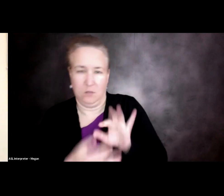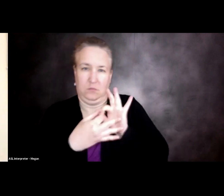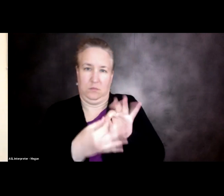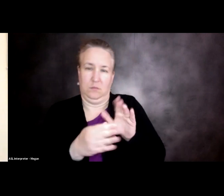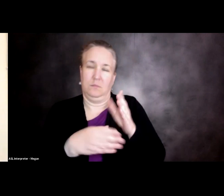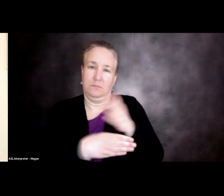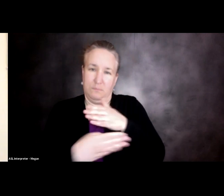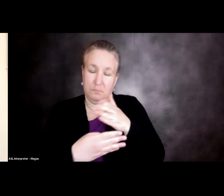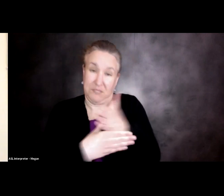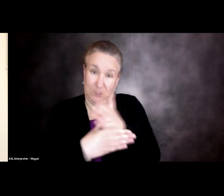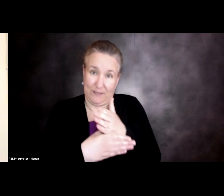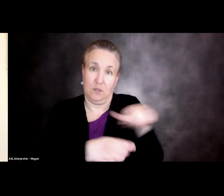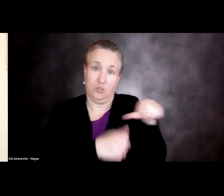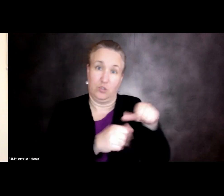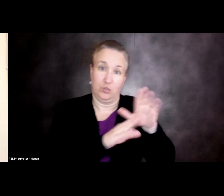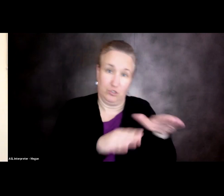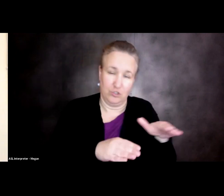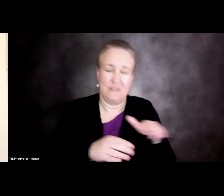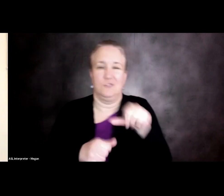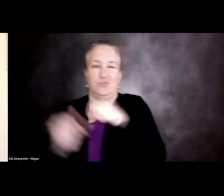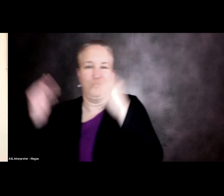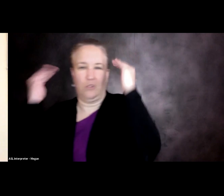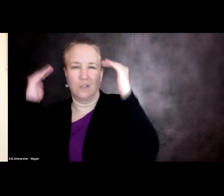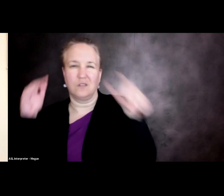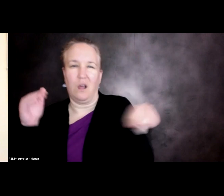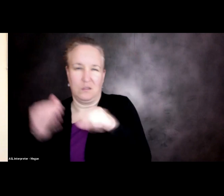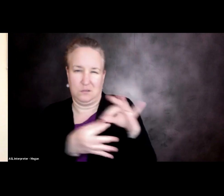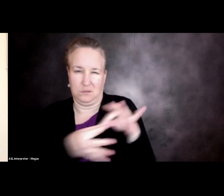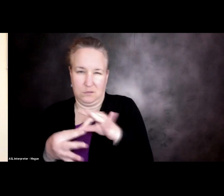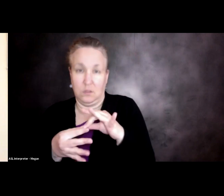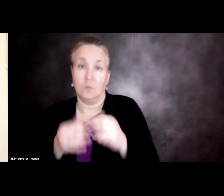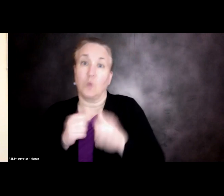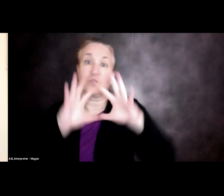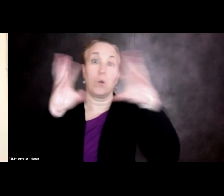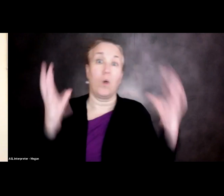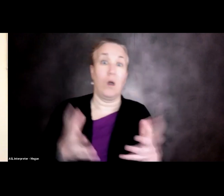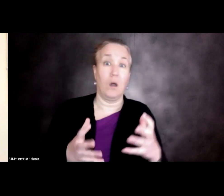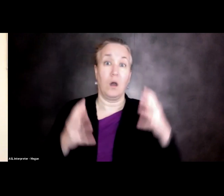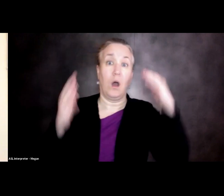and social adults. In much of the world, adult dominance over children and youth is understood